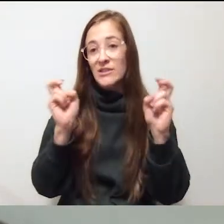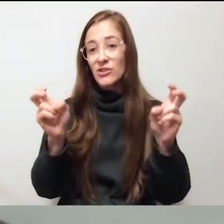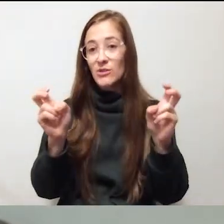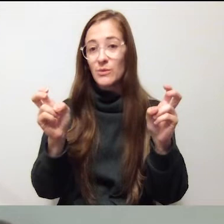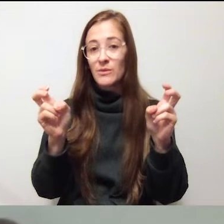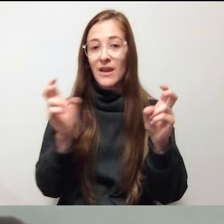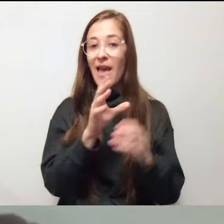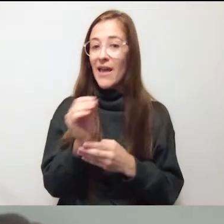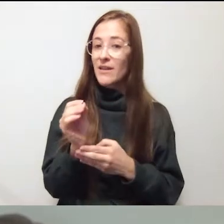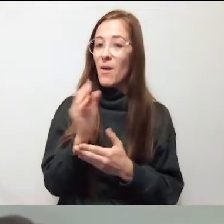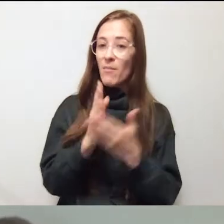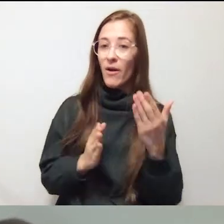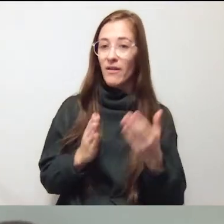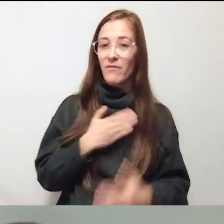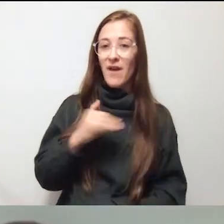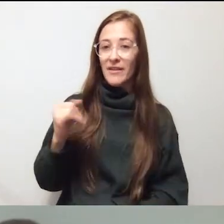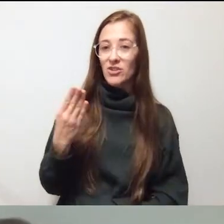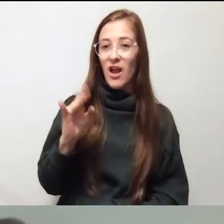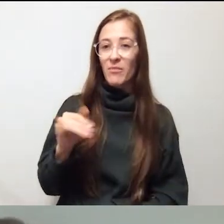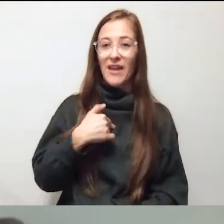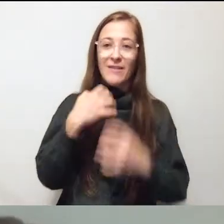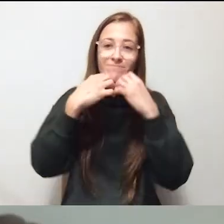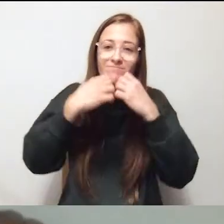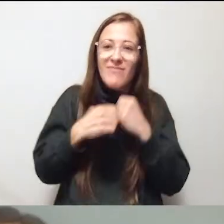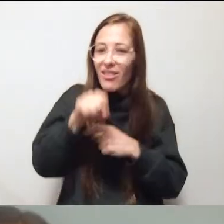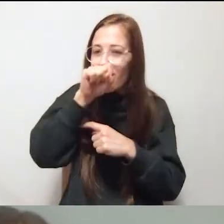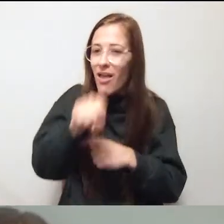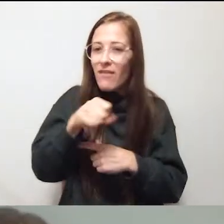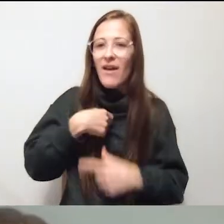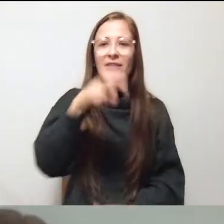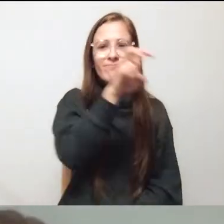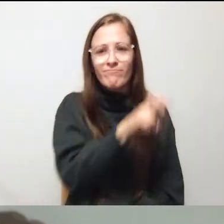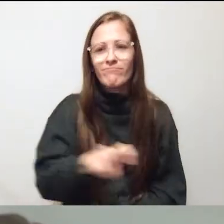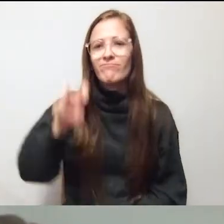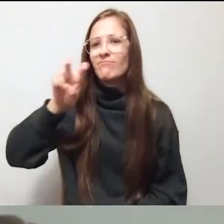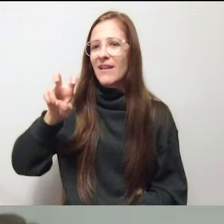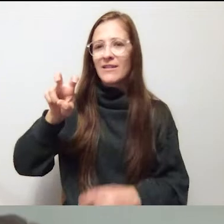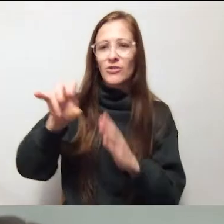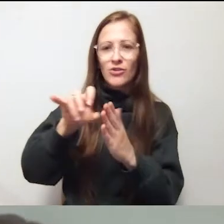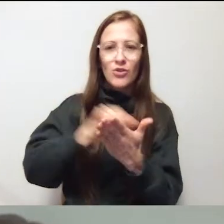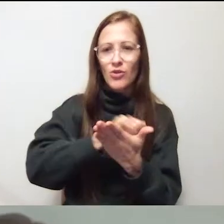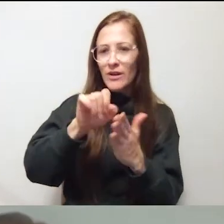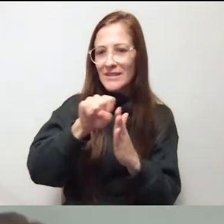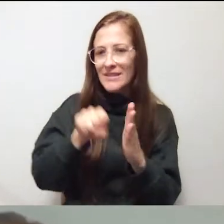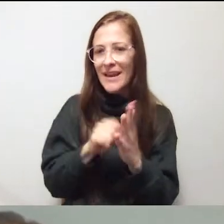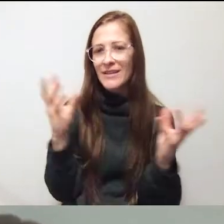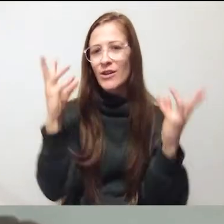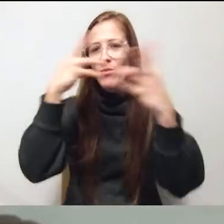and part of the job that I love is that I get to travel the state of New York, right? And it is a beautiful state, but it is massive.